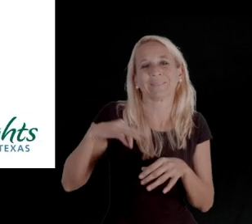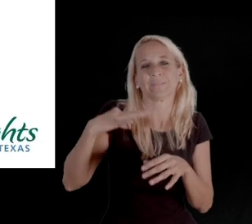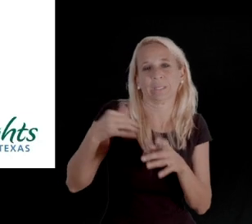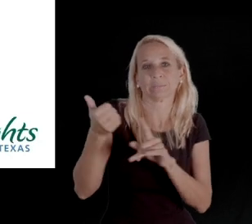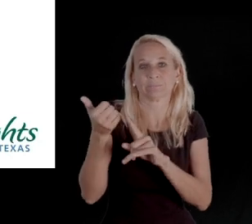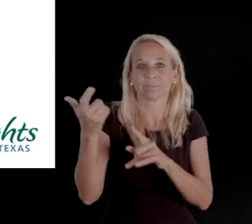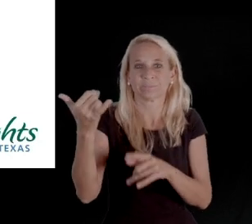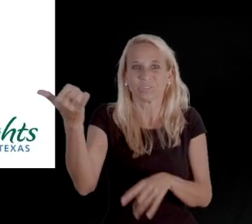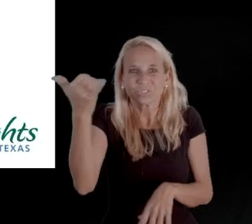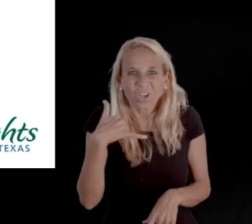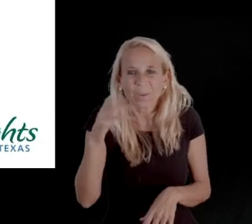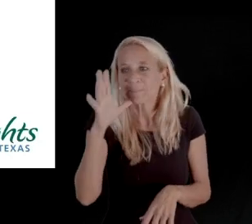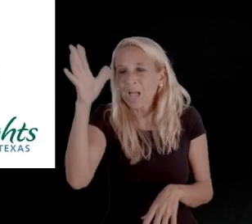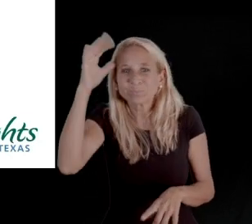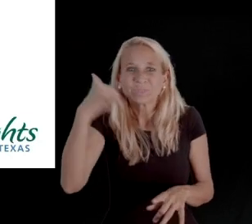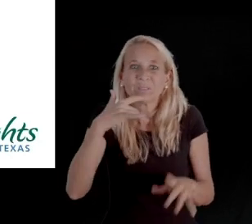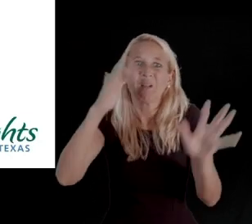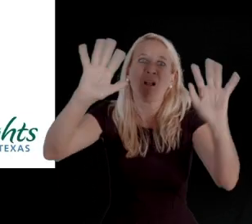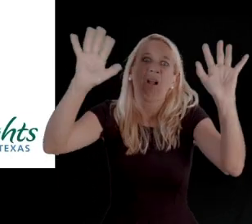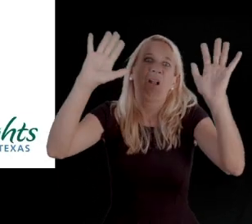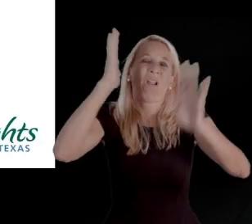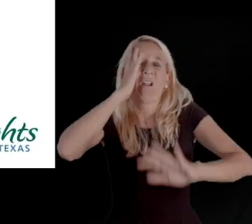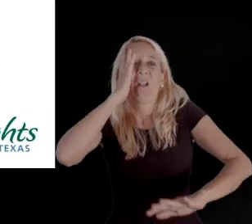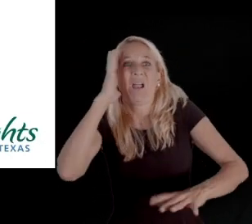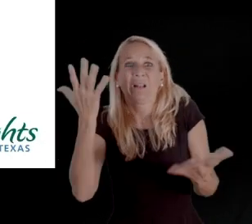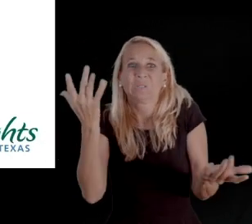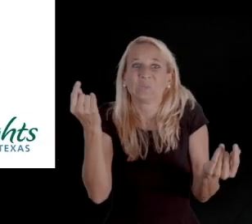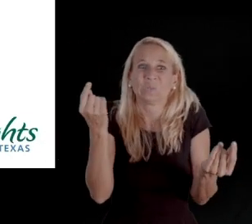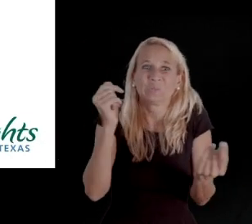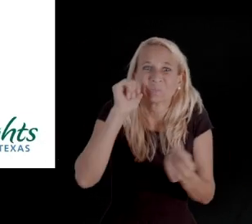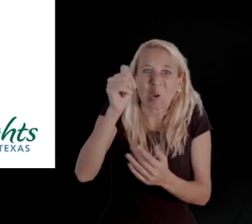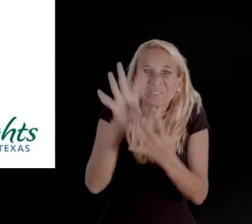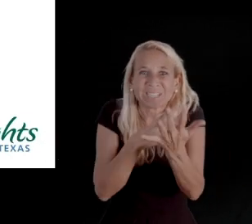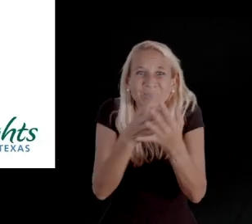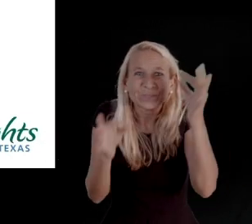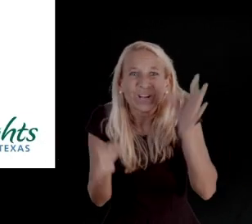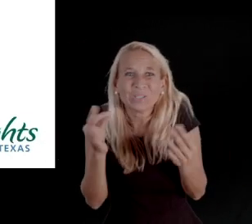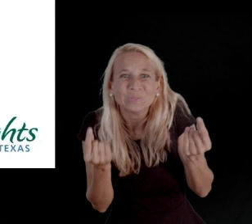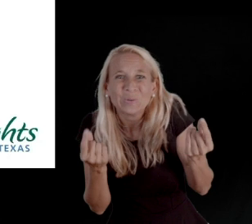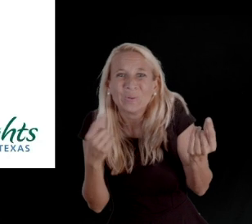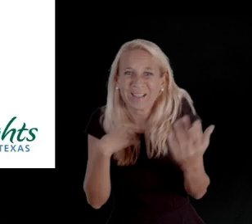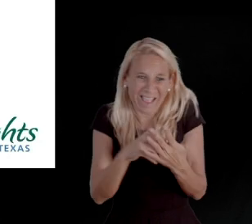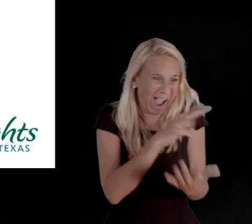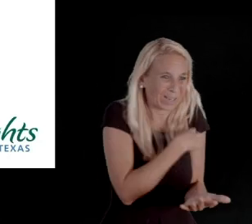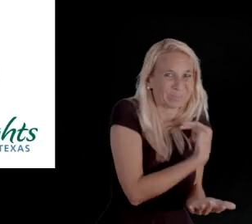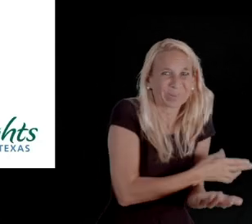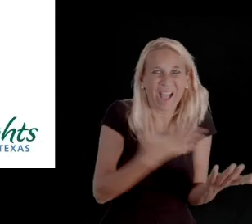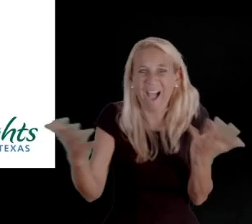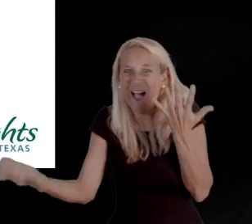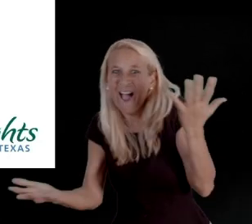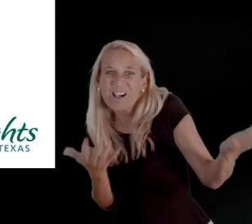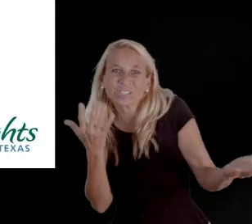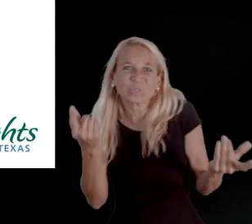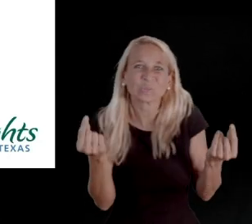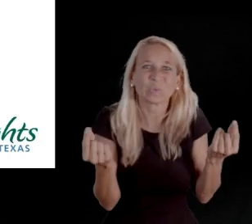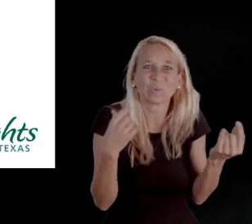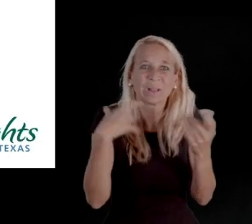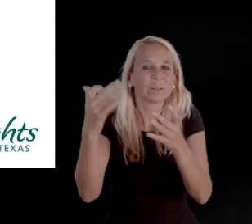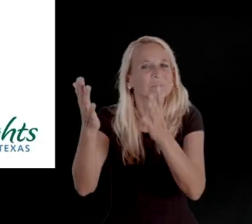parents call and like, oh my goodness, you know, we're scheduled for a hearing tomorrow and we're going to be in the hospital and we don't know. It's okay. You can request a continuance.